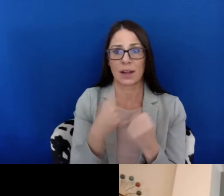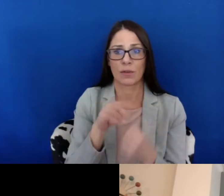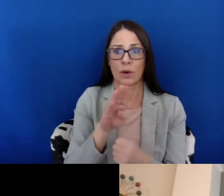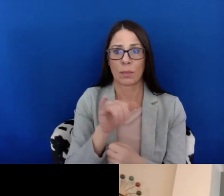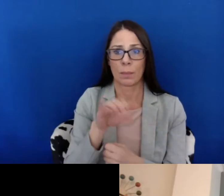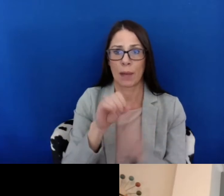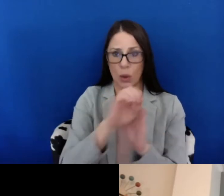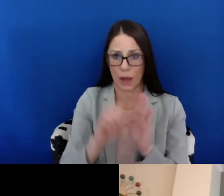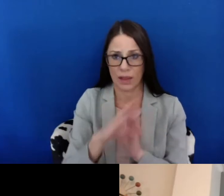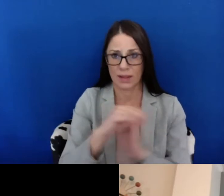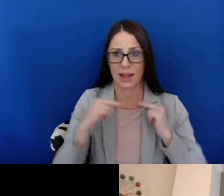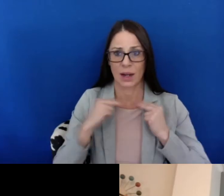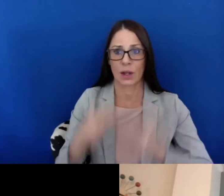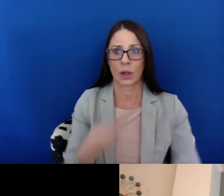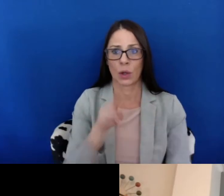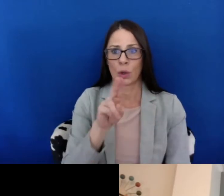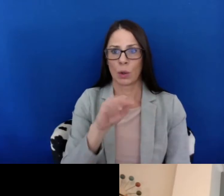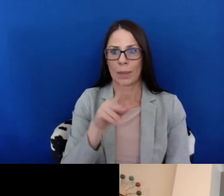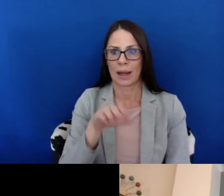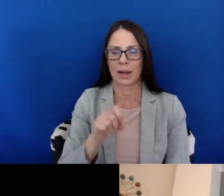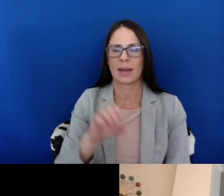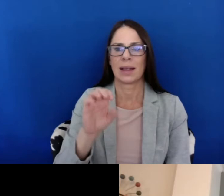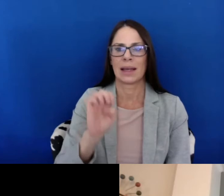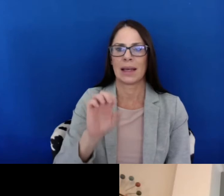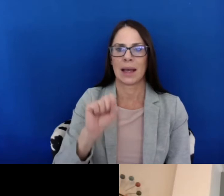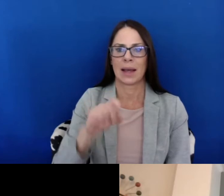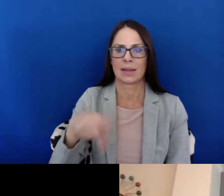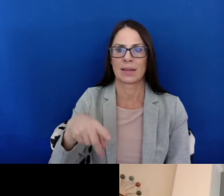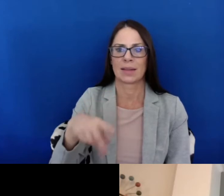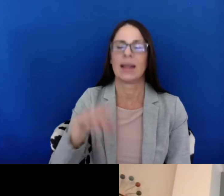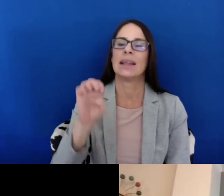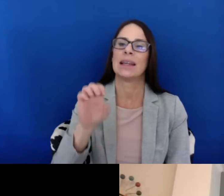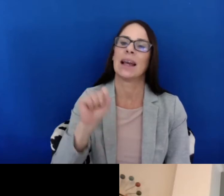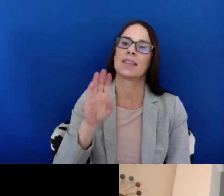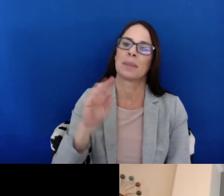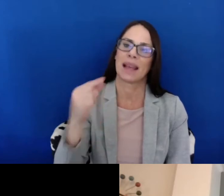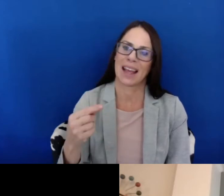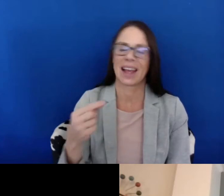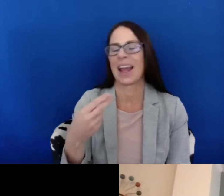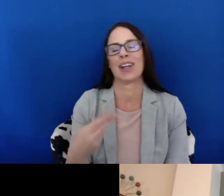humanities, the ASB hJ so many terms and 15:50:48 acronyms I'm trying to slow down